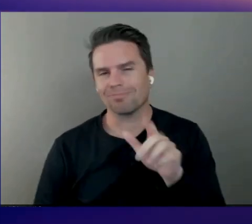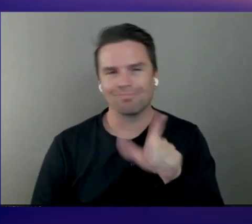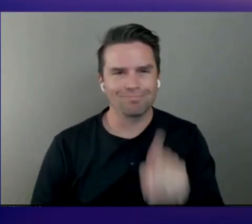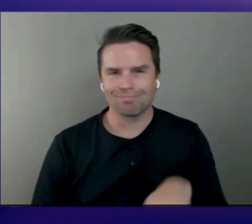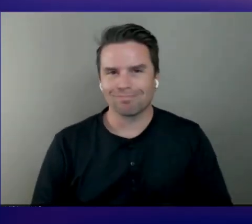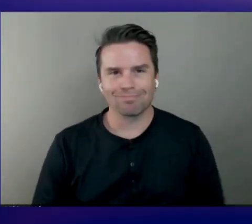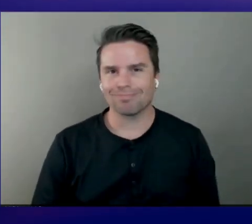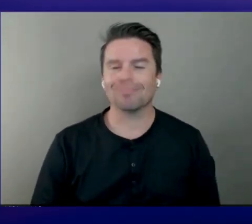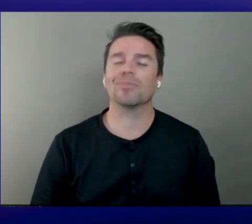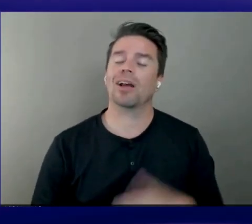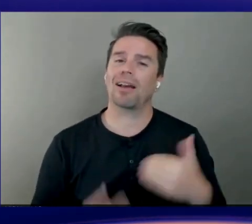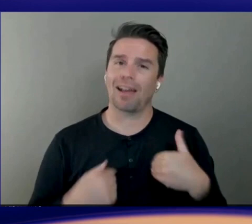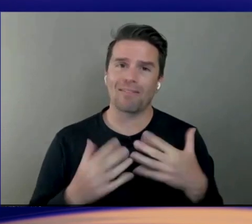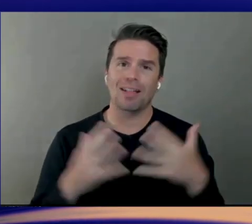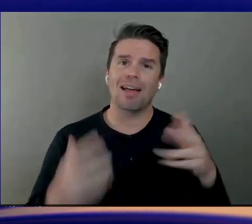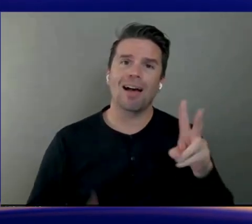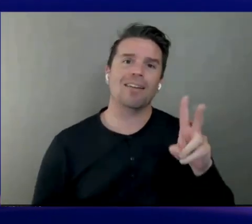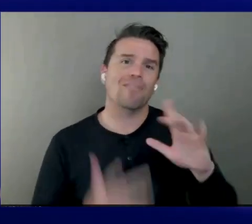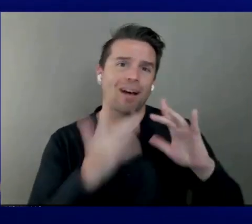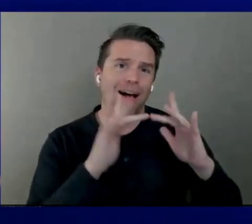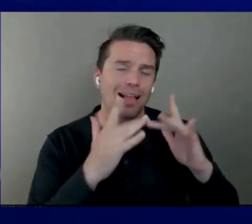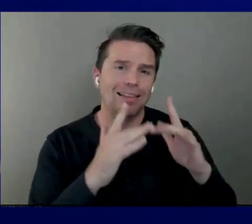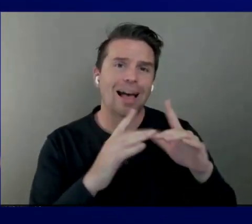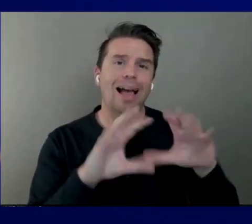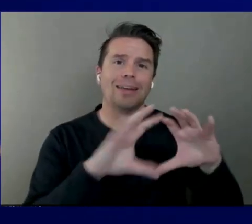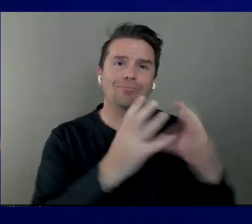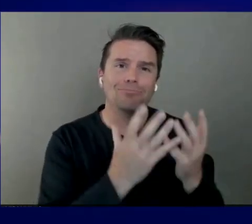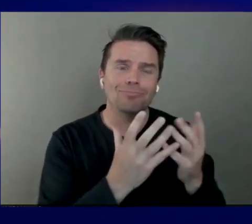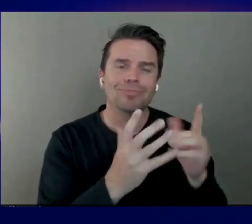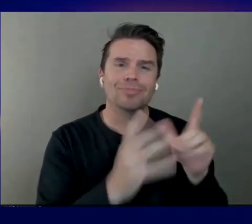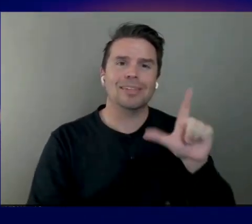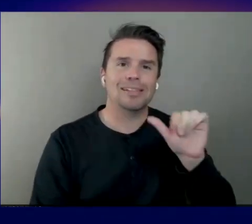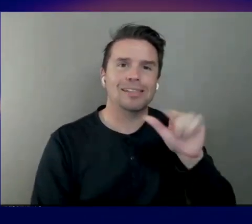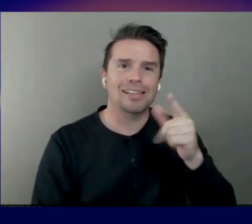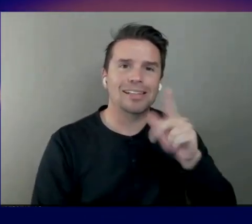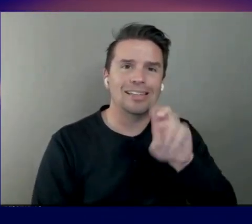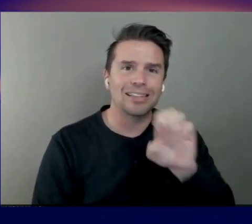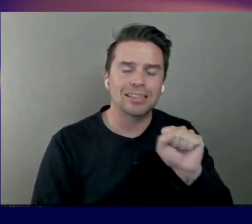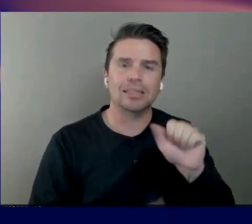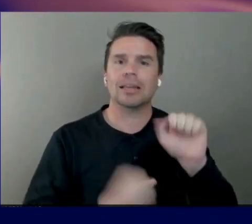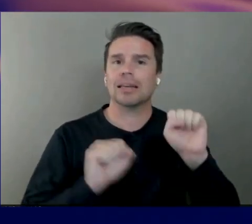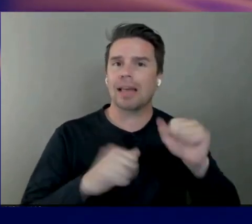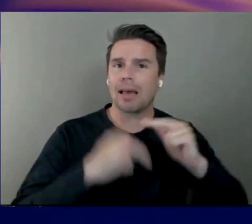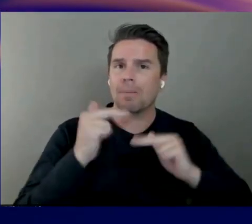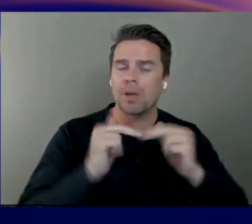you know, build our model, train our model, and deploy it and see where we stand in those virtual leagues.